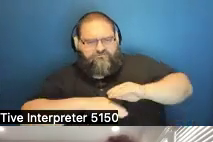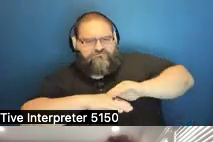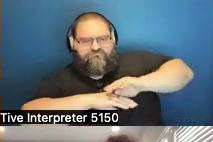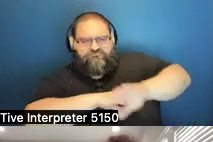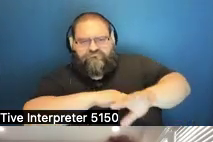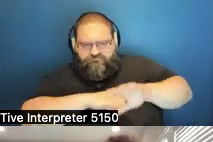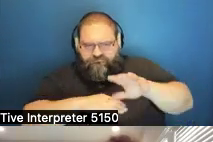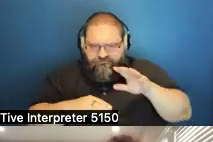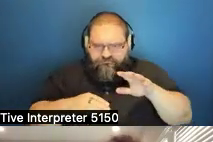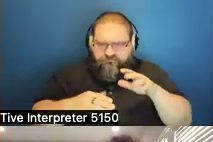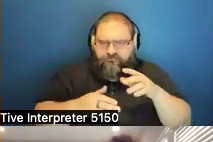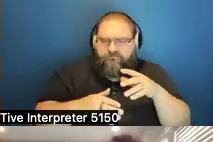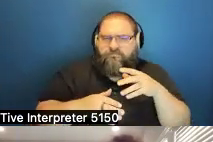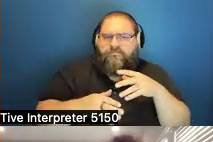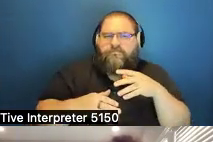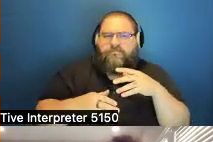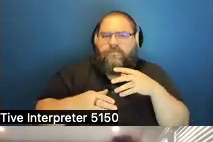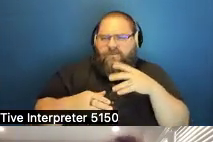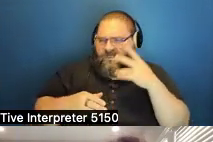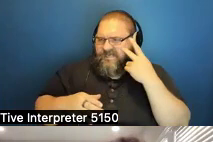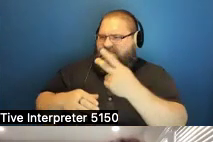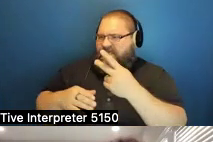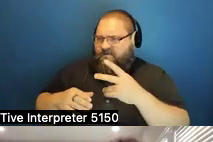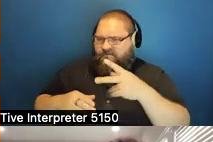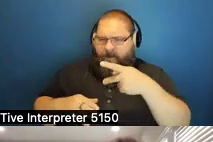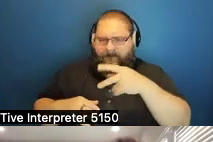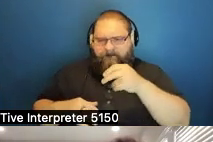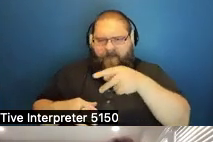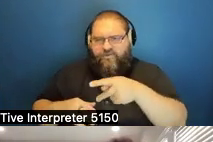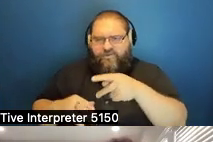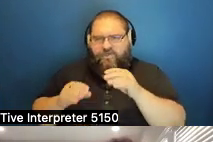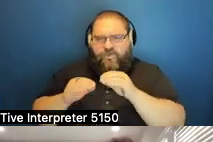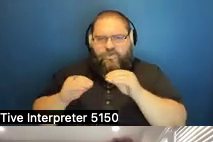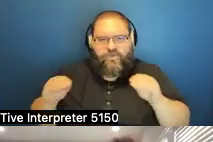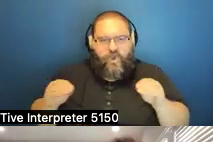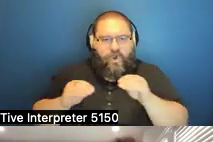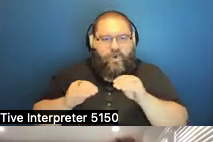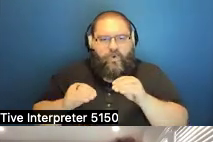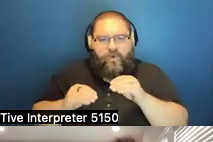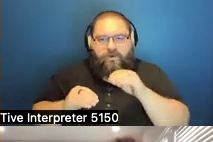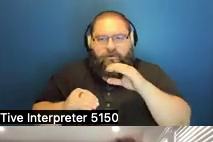19:38:47 Population had virtually no malocclusion, no problem, and a much lower